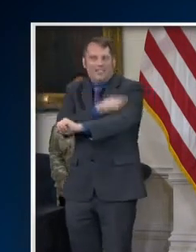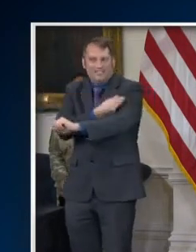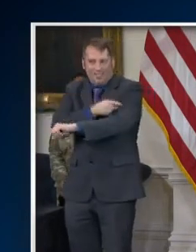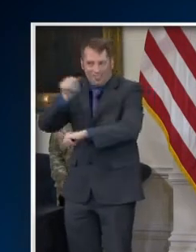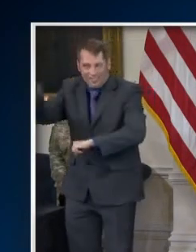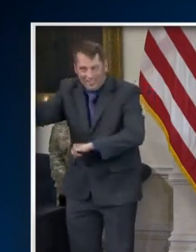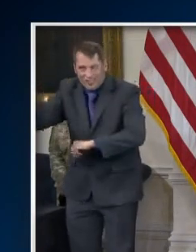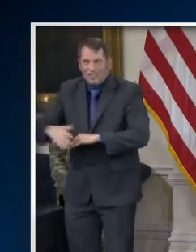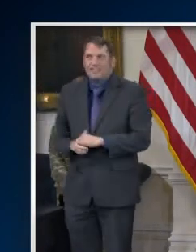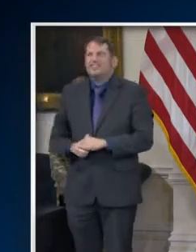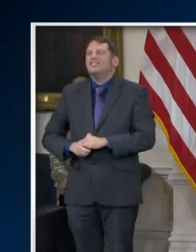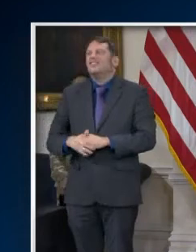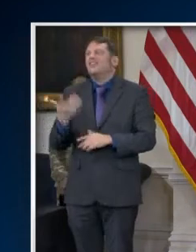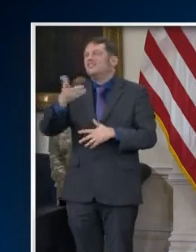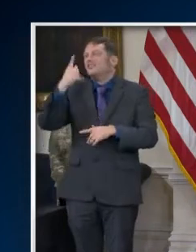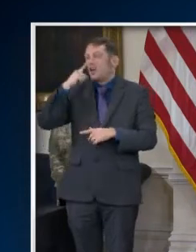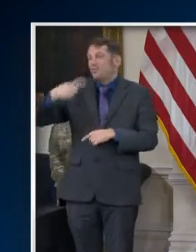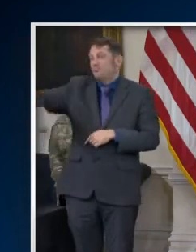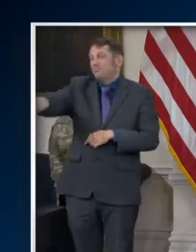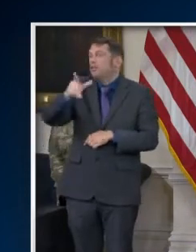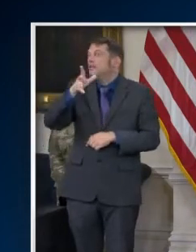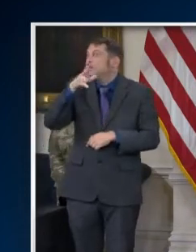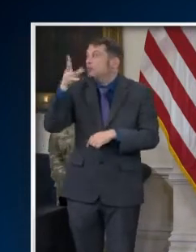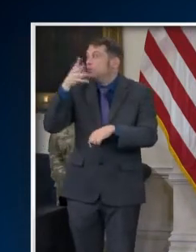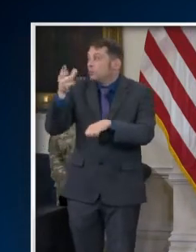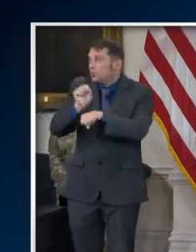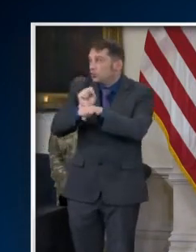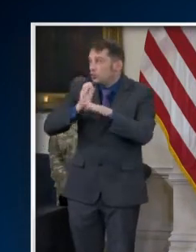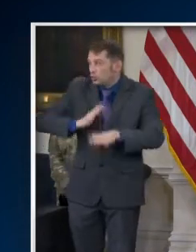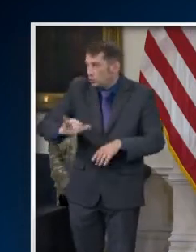OUTREACH PROGRAMS TO MARYLAND’S AGRICULTURAL WORKERS ALSO.